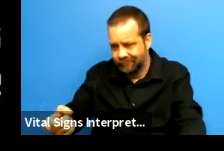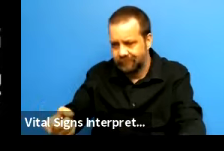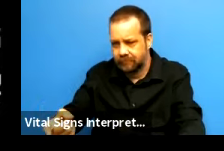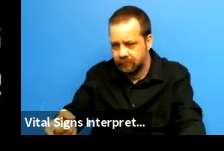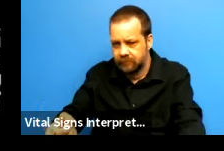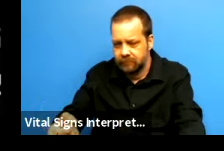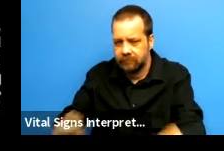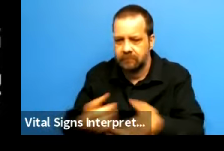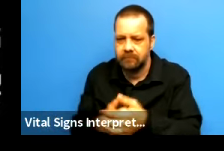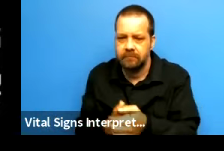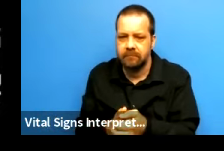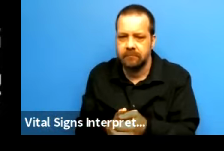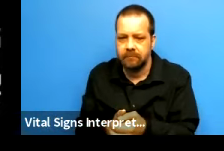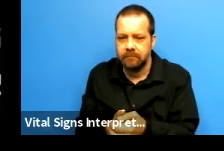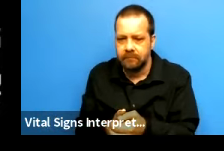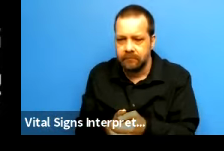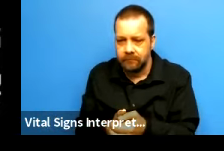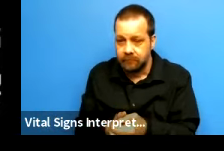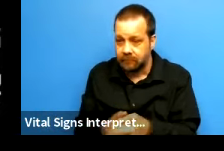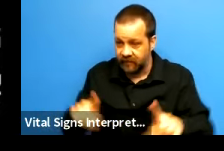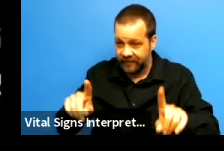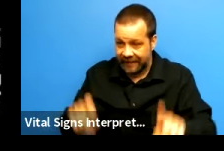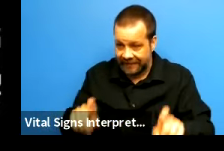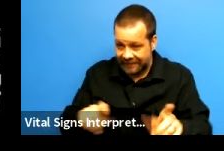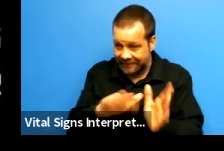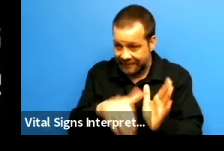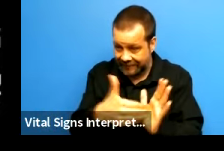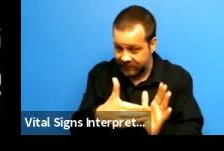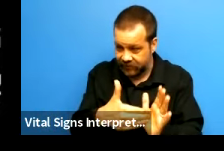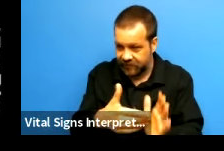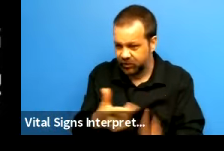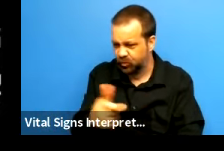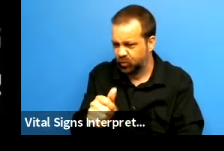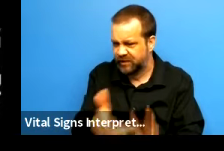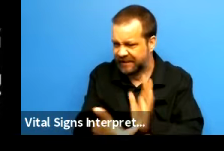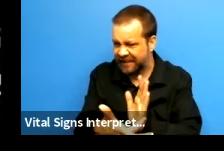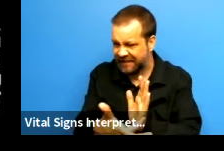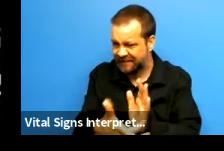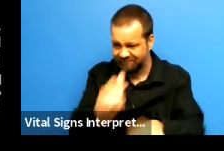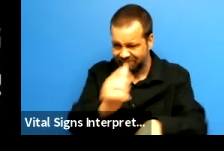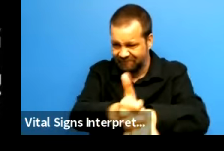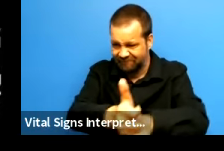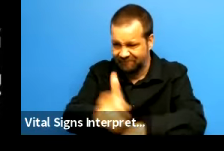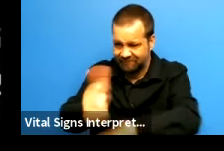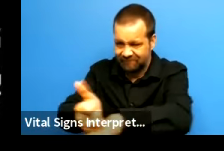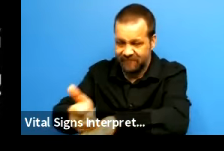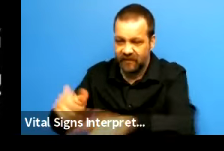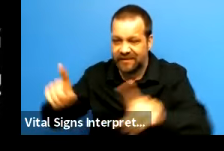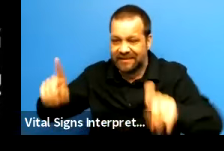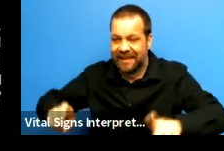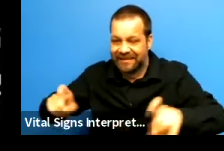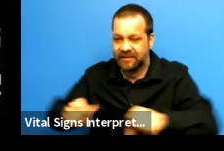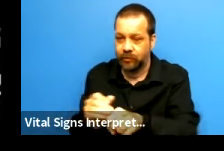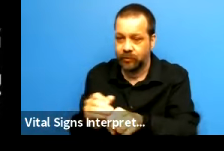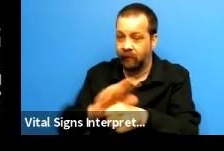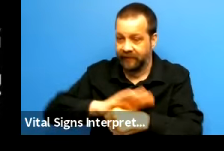We have testing stations at Georgia Tech that are set up and people with get tested.